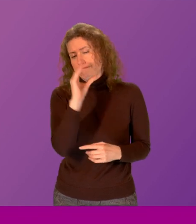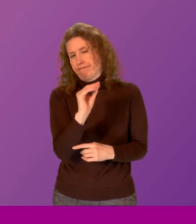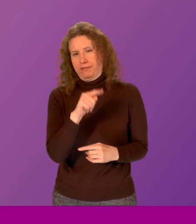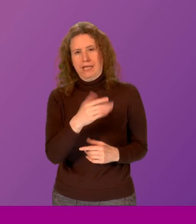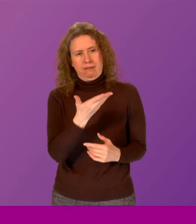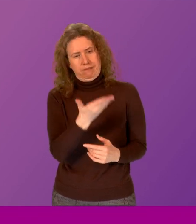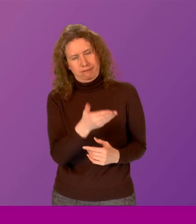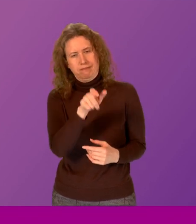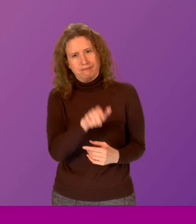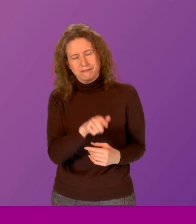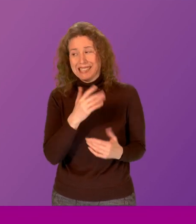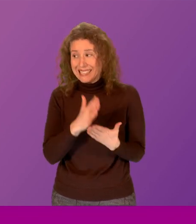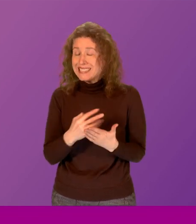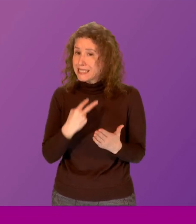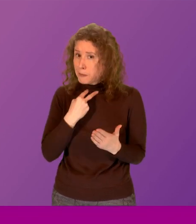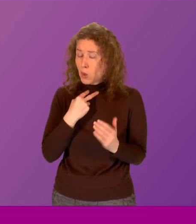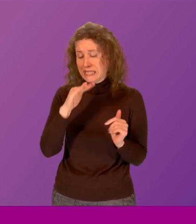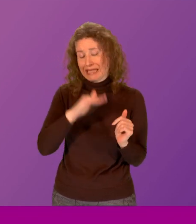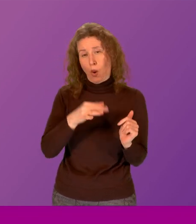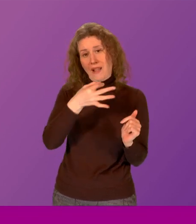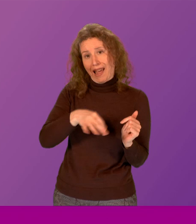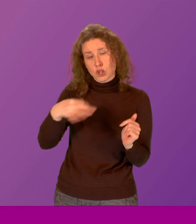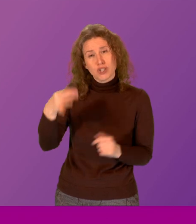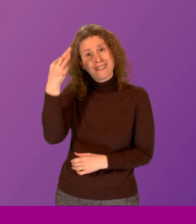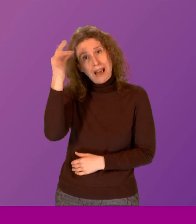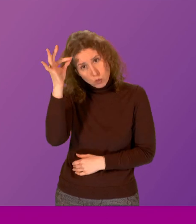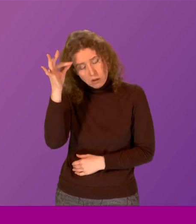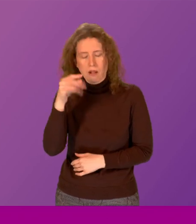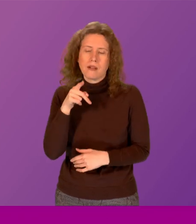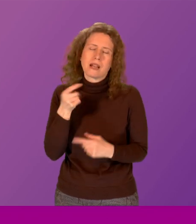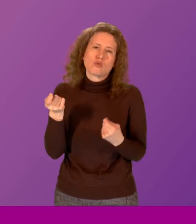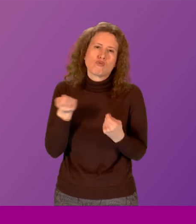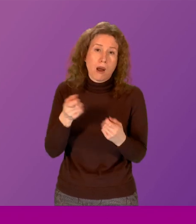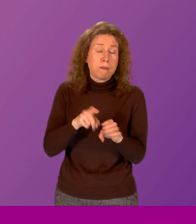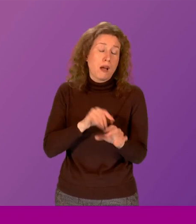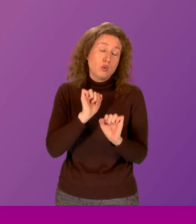It is disappointing that South Lanarkshire Council, which is run by Colin Smyth’s party,